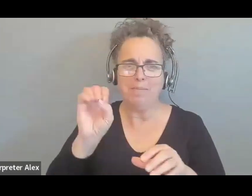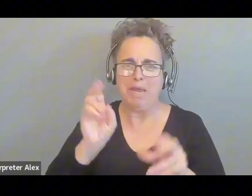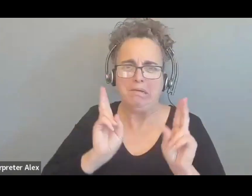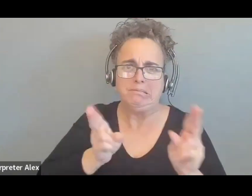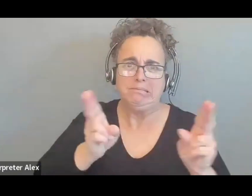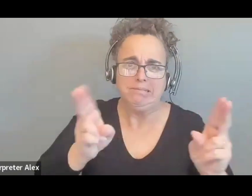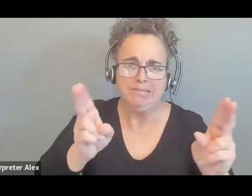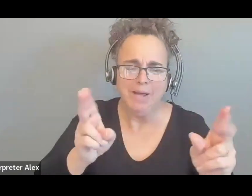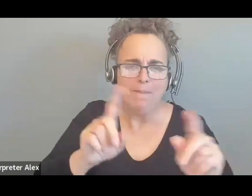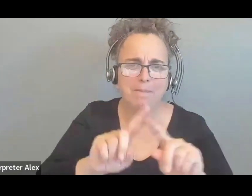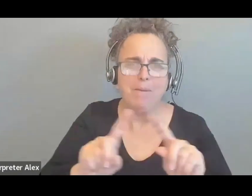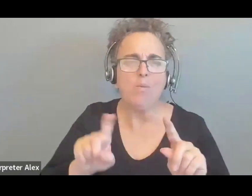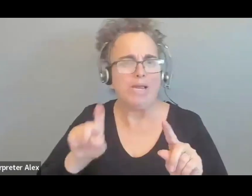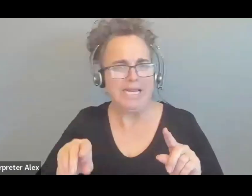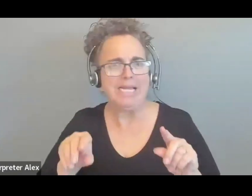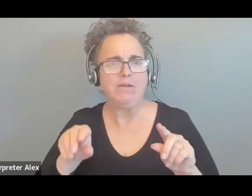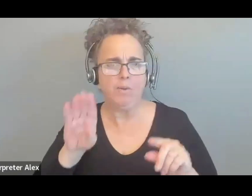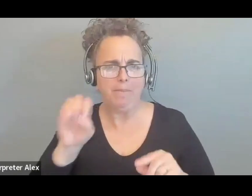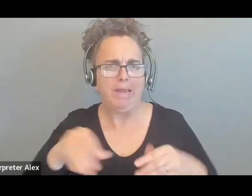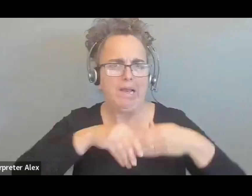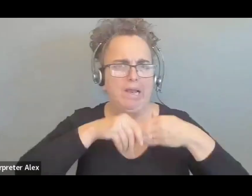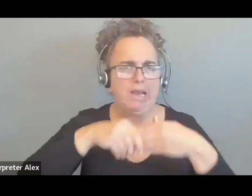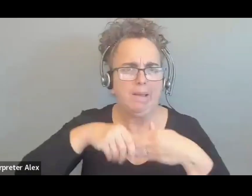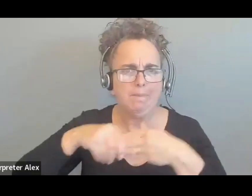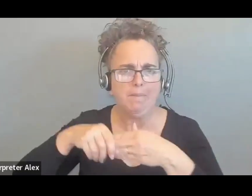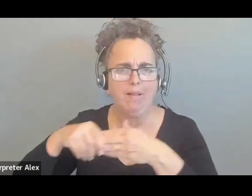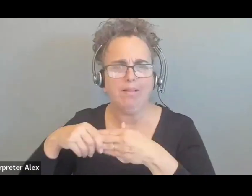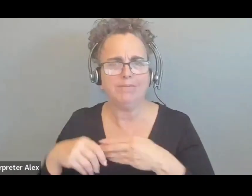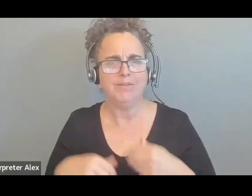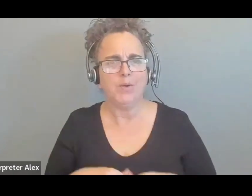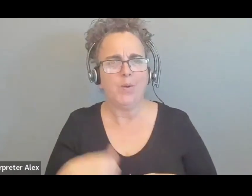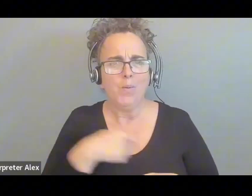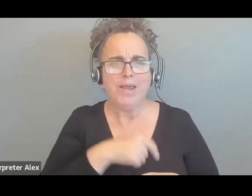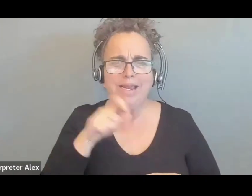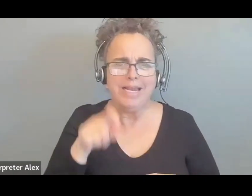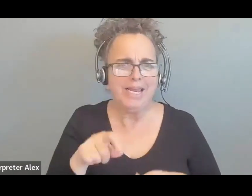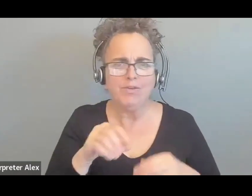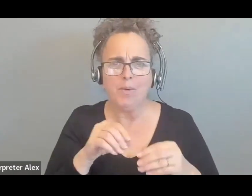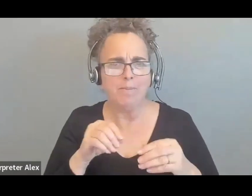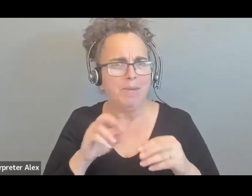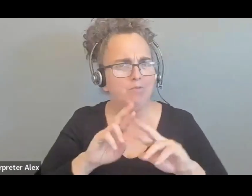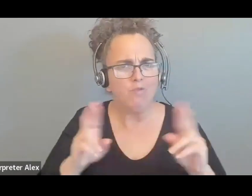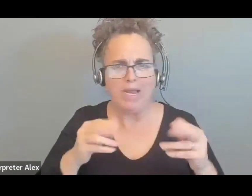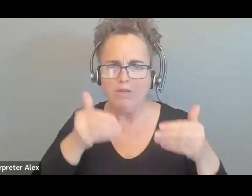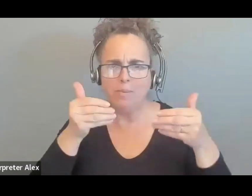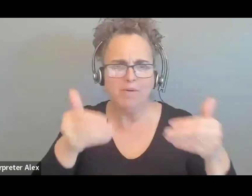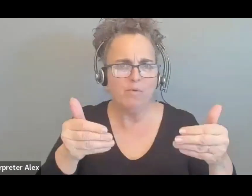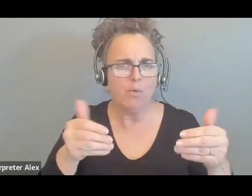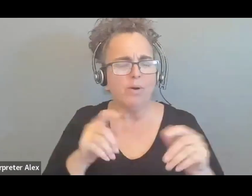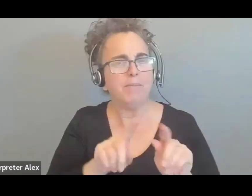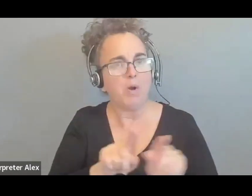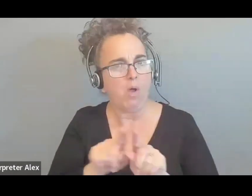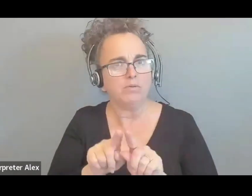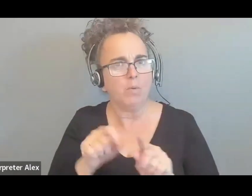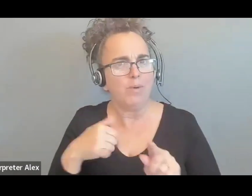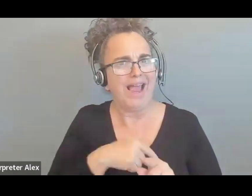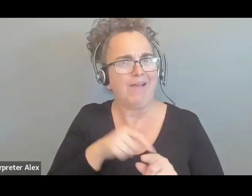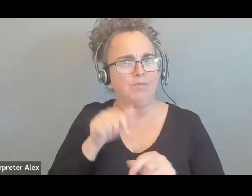but we need to be nimble, we need to be our job, we need to be going forward, but we also need to make some decisions.